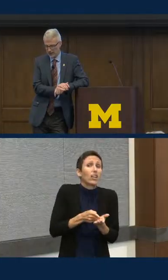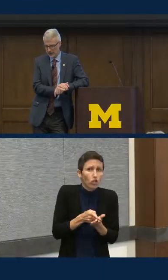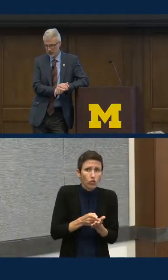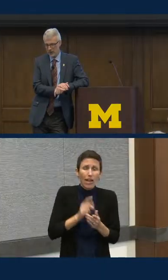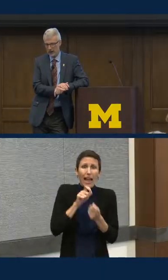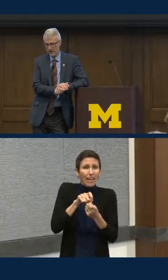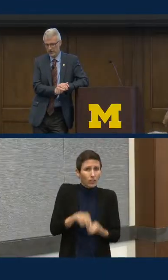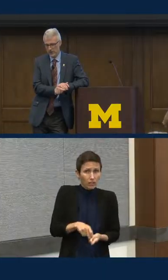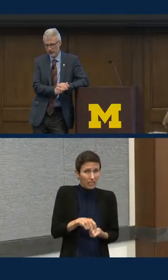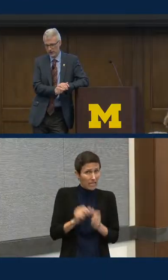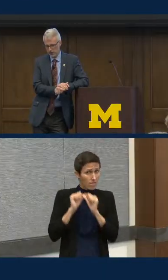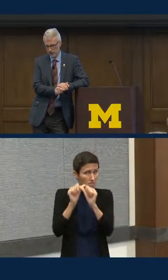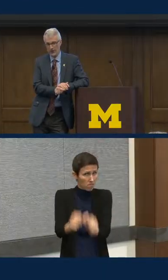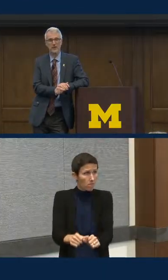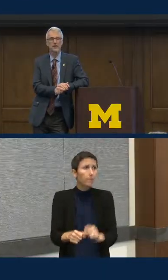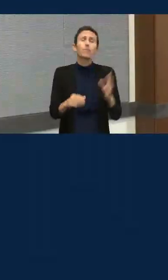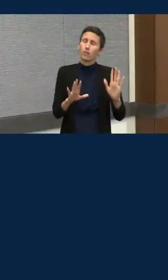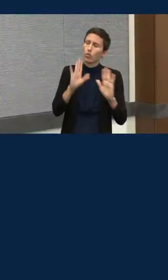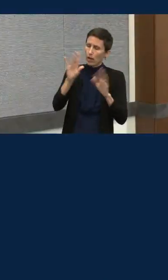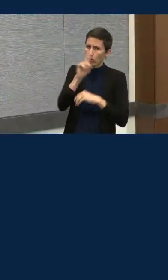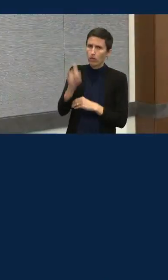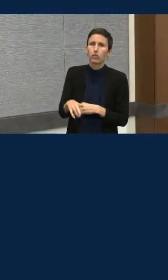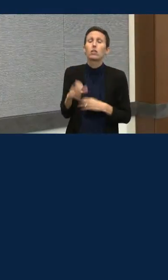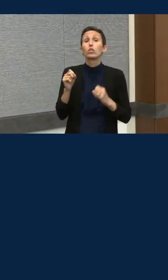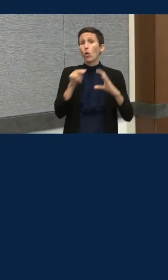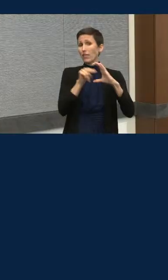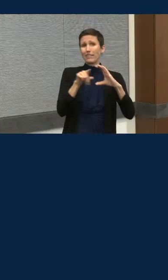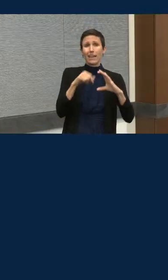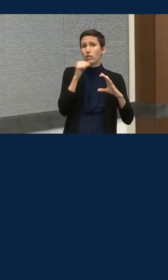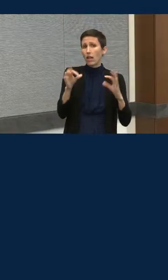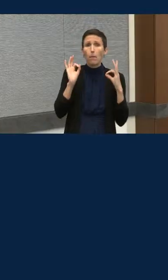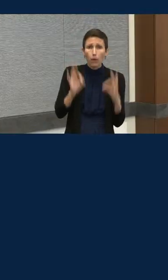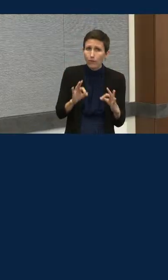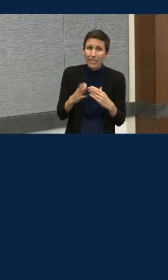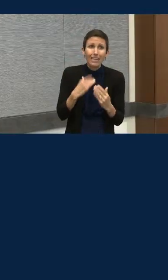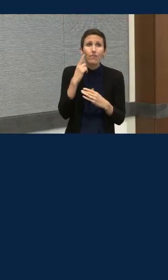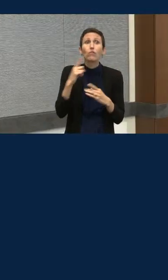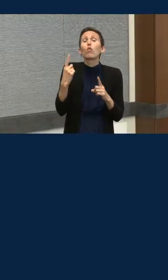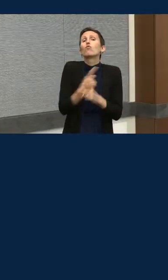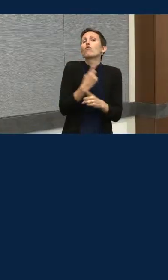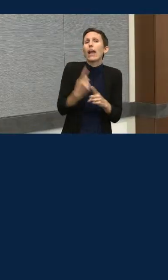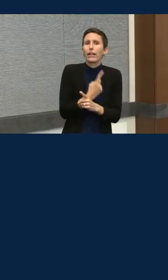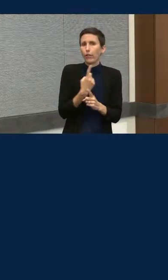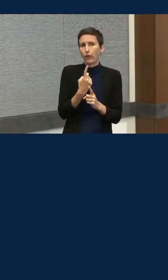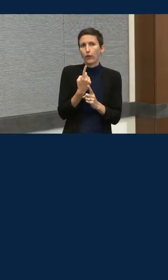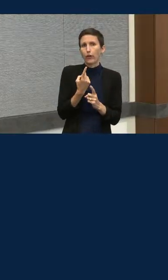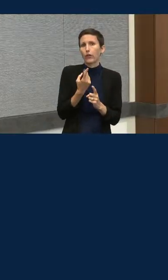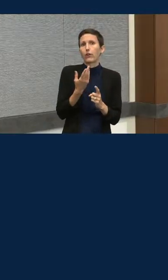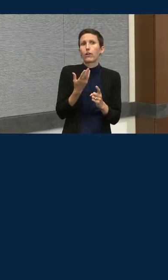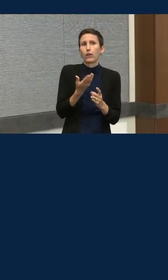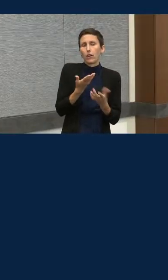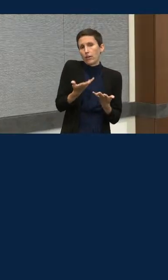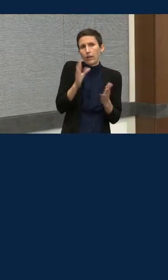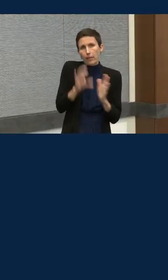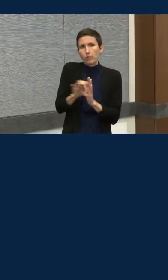question in practice what we do, the scanner is not perfect even for the regular trajectory sometimes we have to make